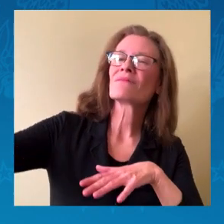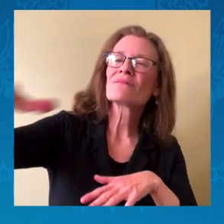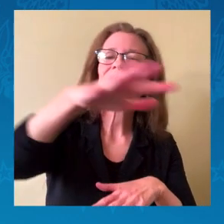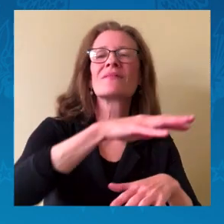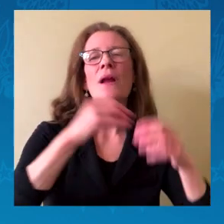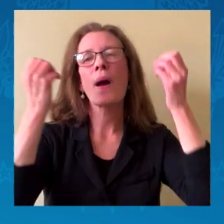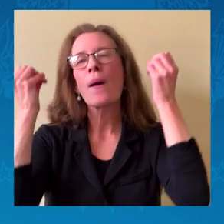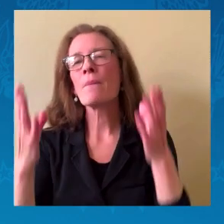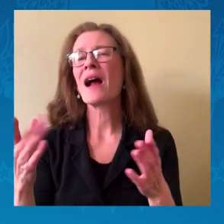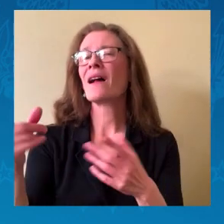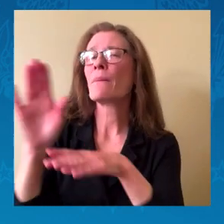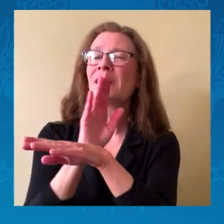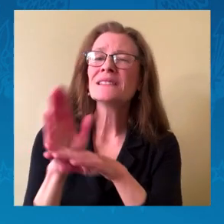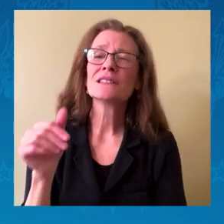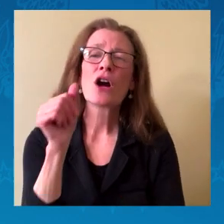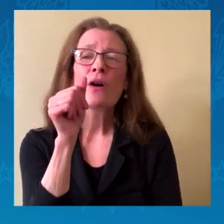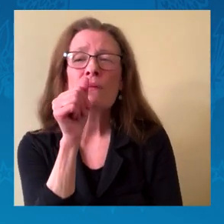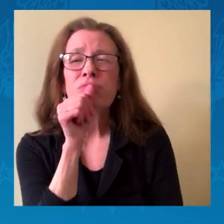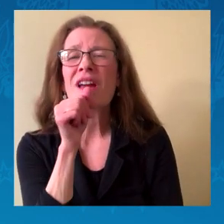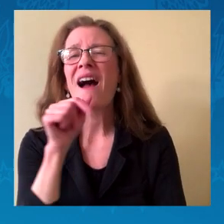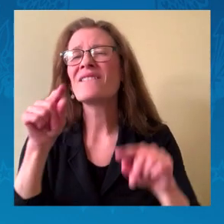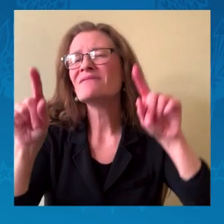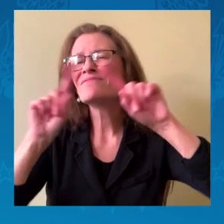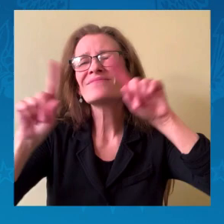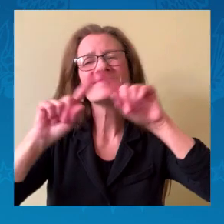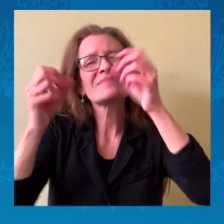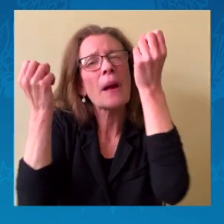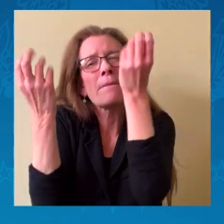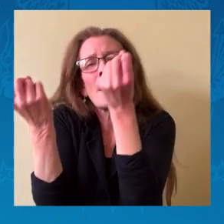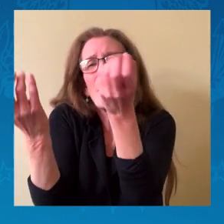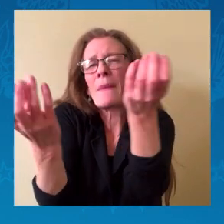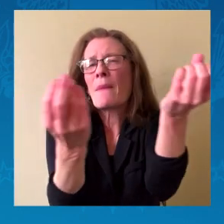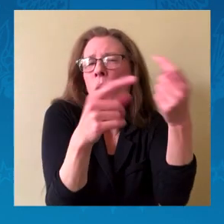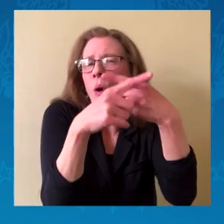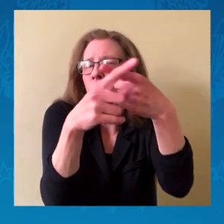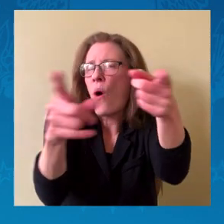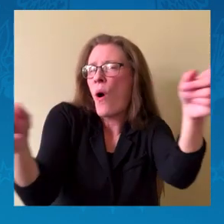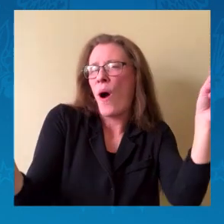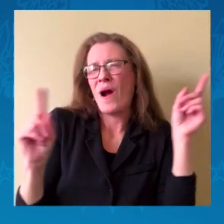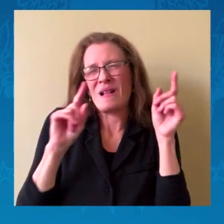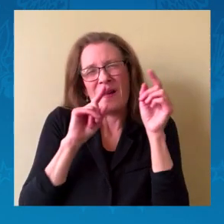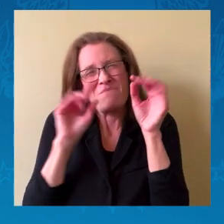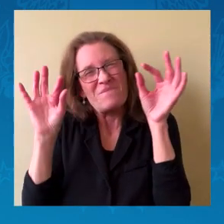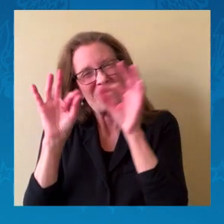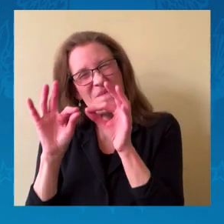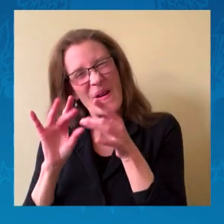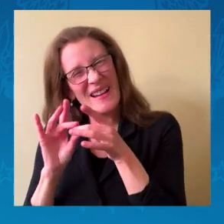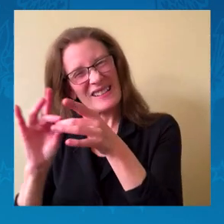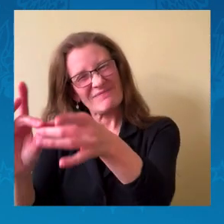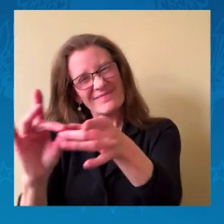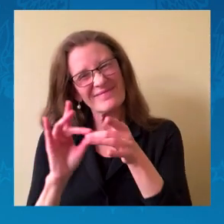which are now increasingly at the forefront of global innovation in space. So we look forward to developing our ideas